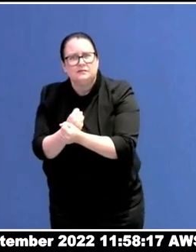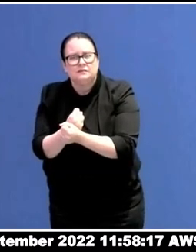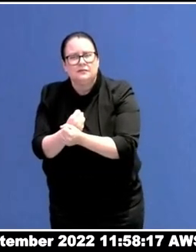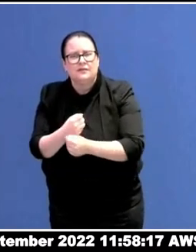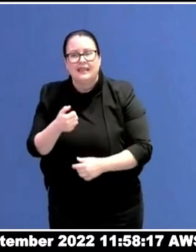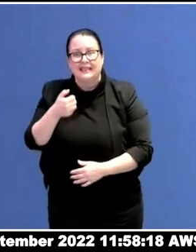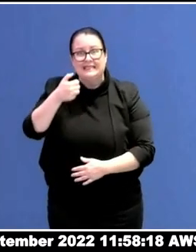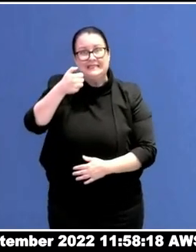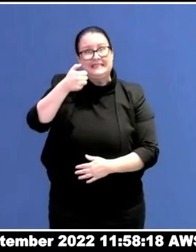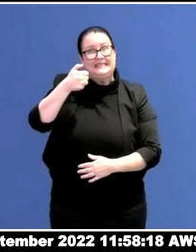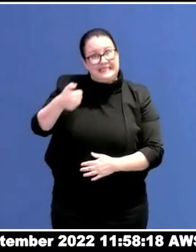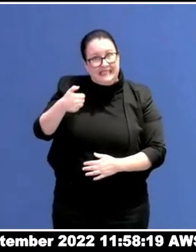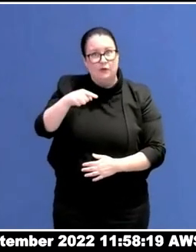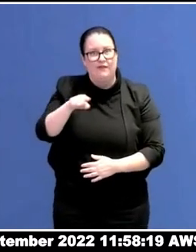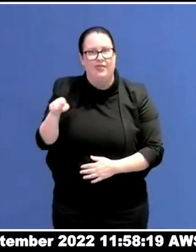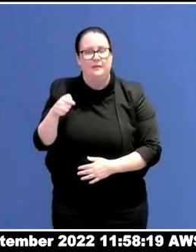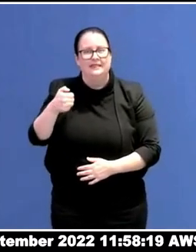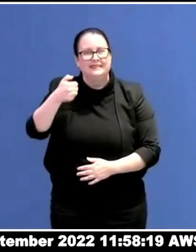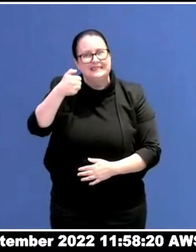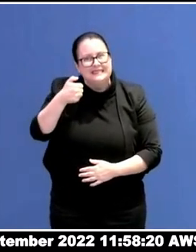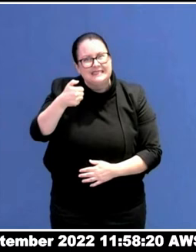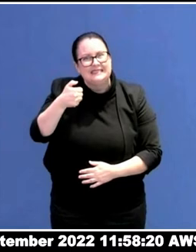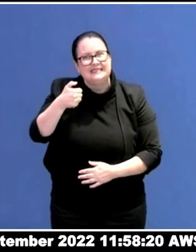people, six young people, have seriously self-harmed.